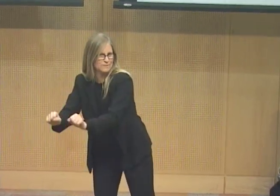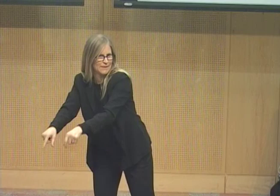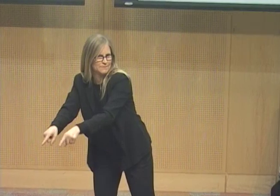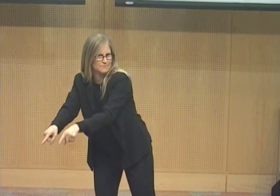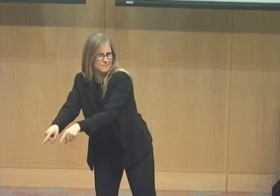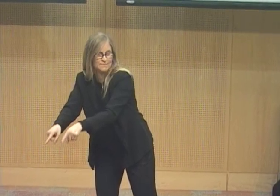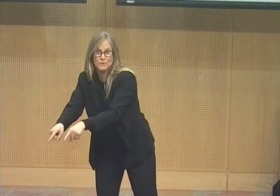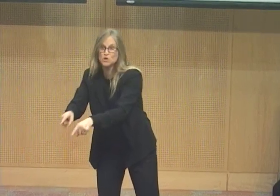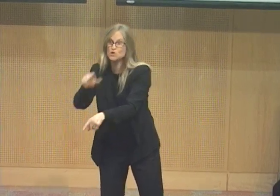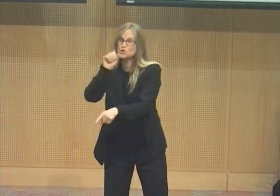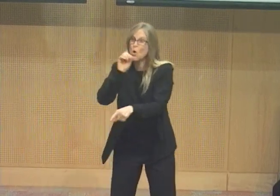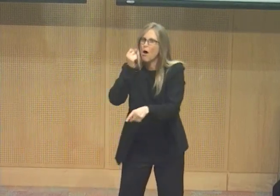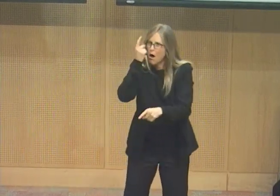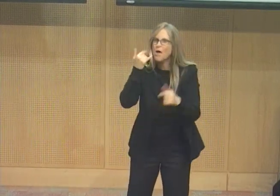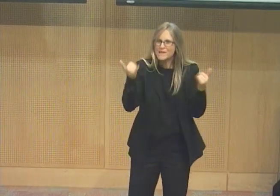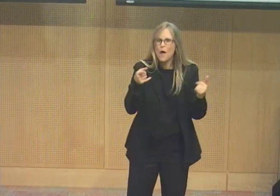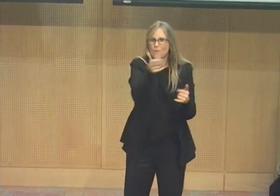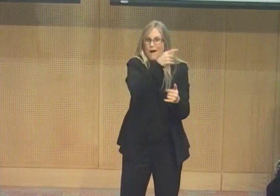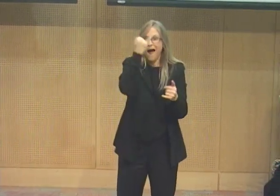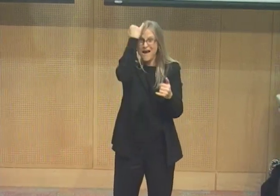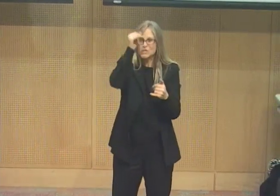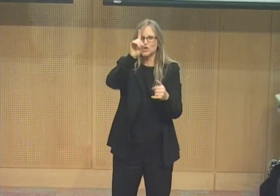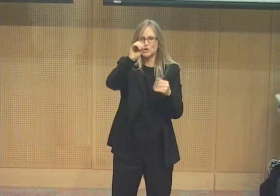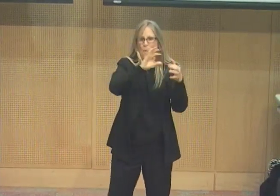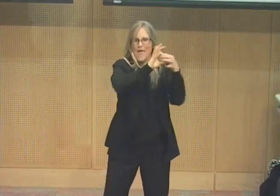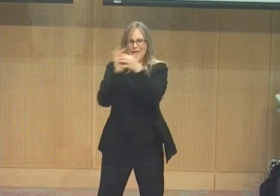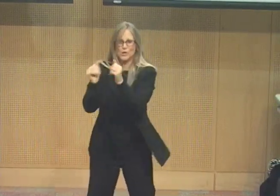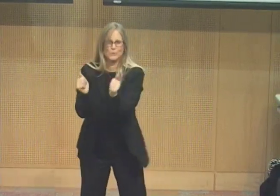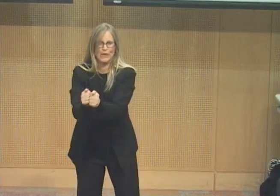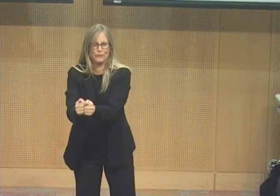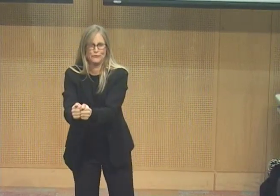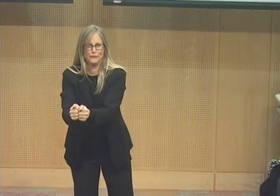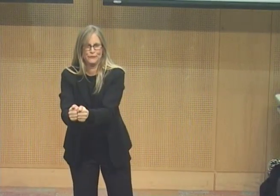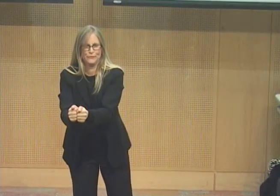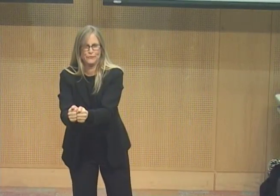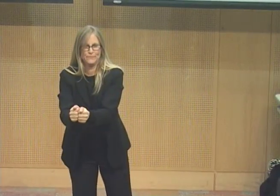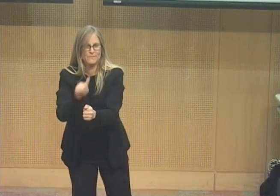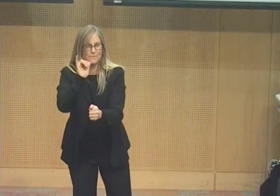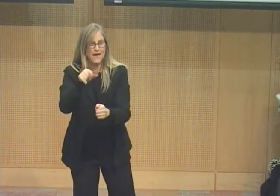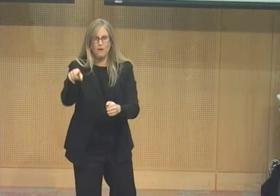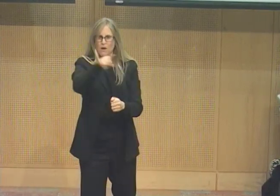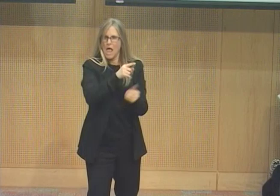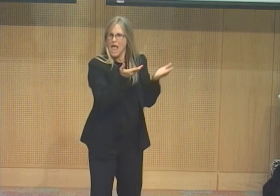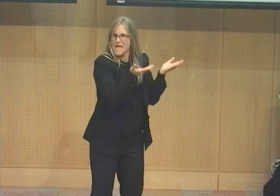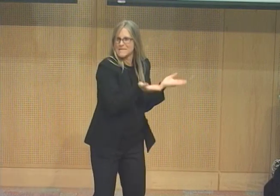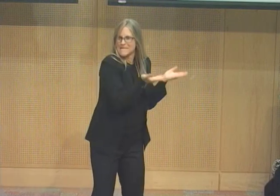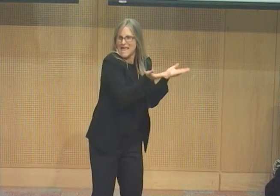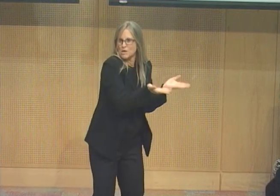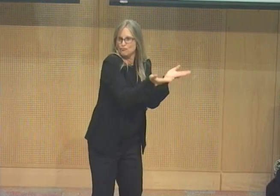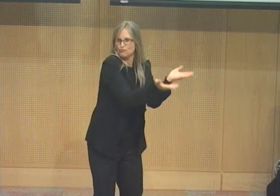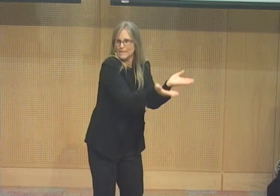They can be used more broadly, so now we know that these two ideas hang together,